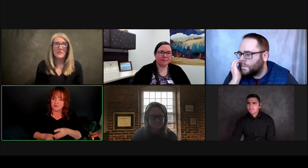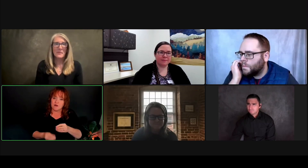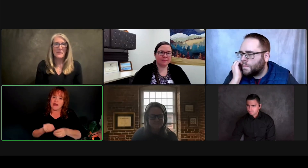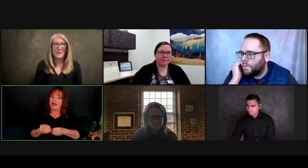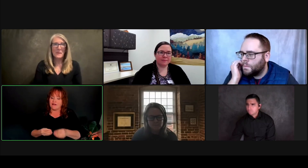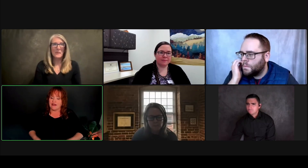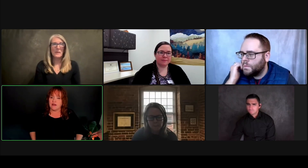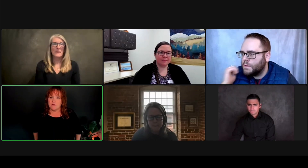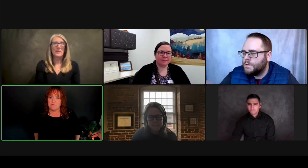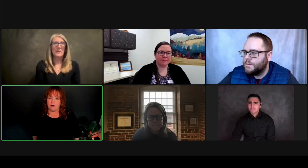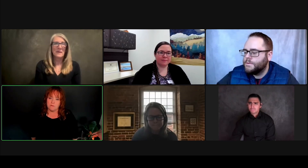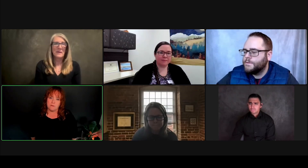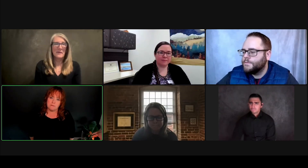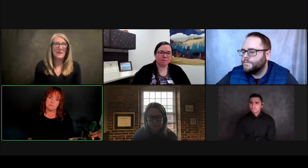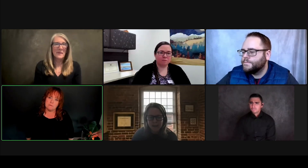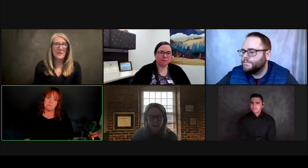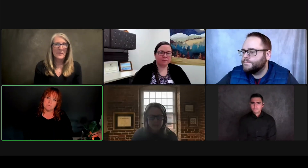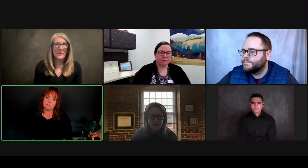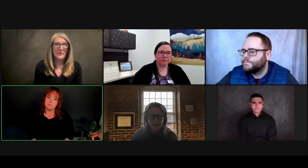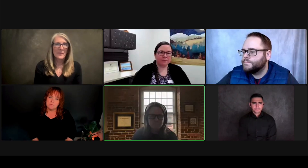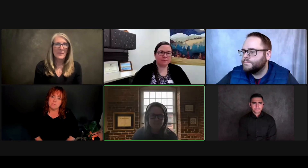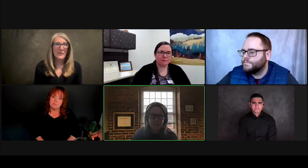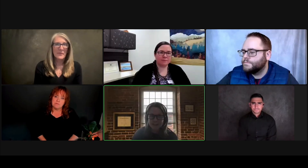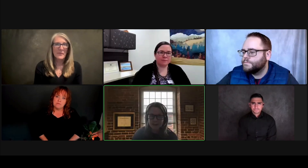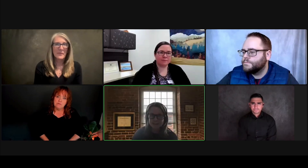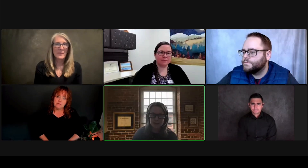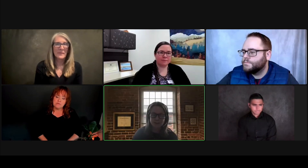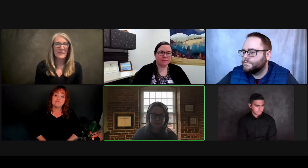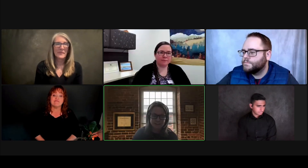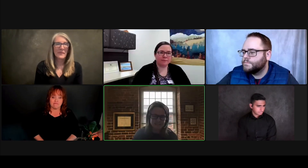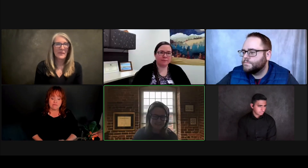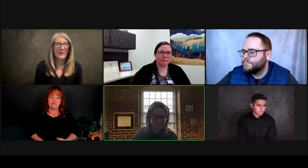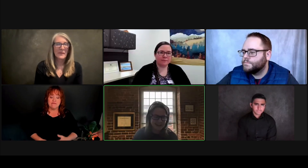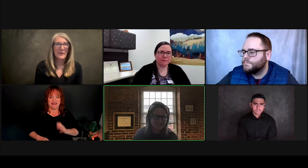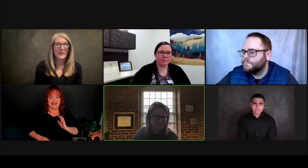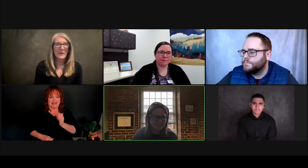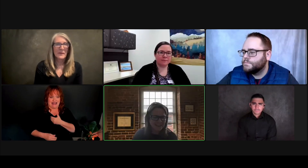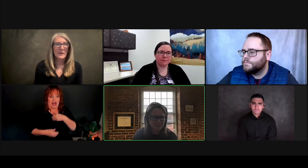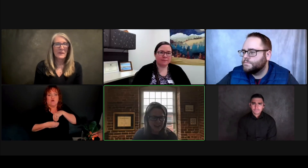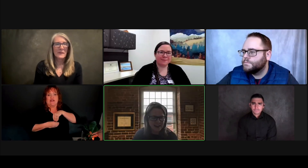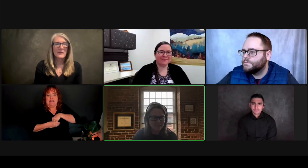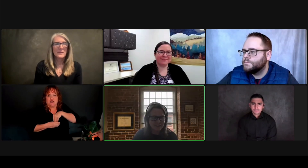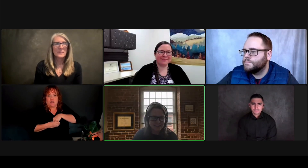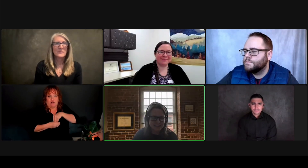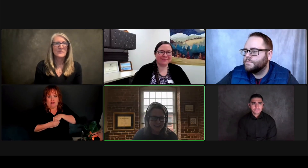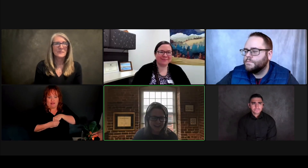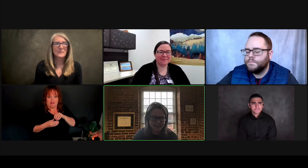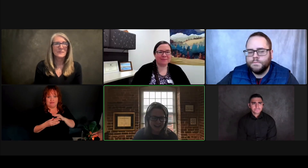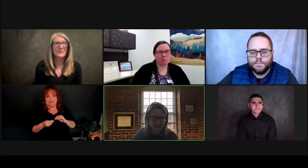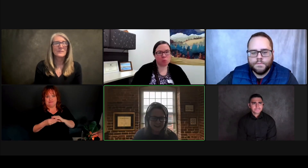Or how did that come about? That's our internal saying that we have at CIDI.